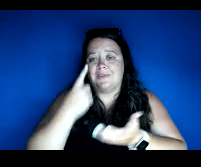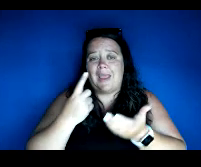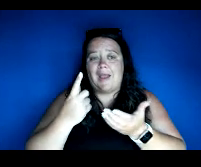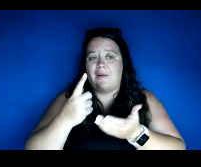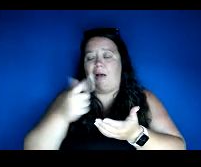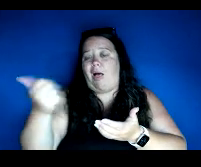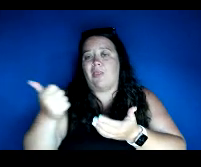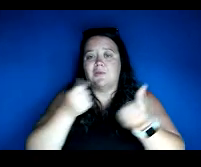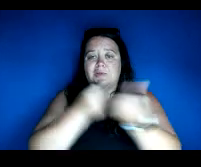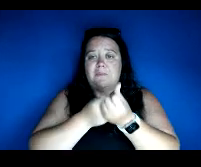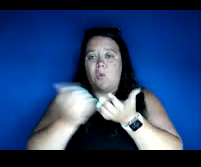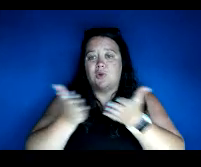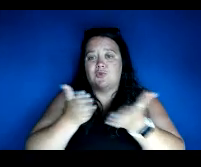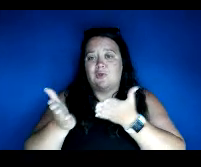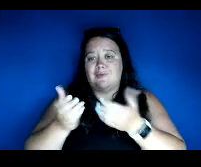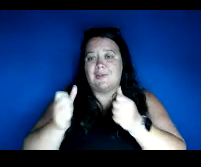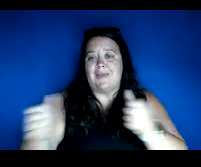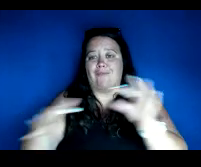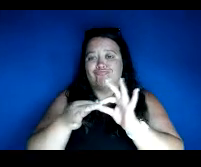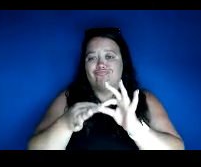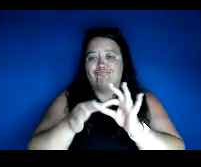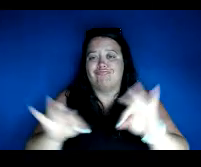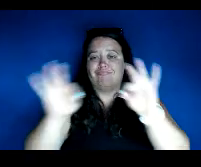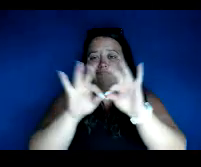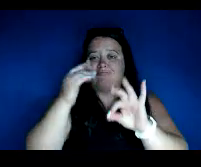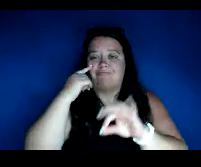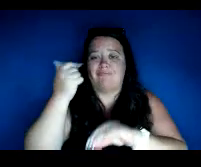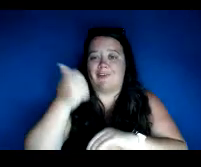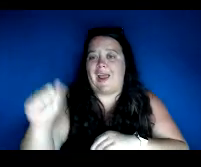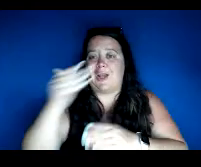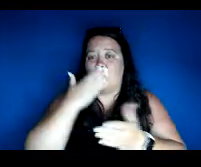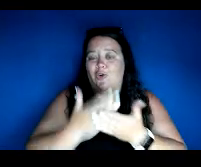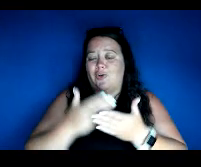that we might be able to link you up with. And that's a key part of any kind of introductory meeting with our office.